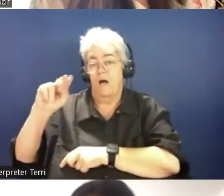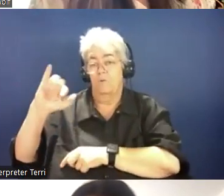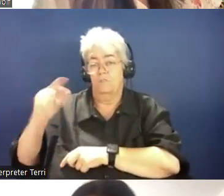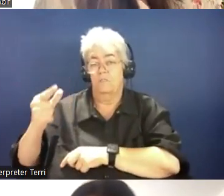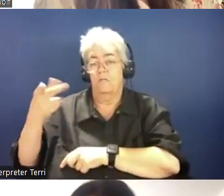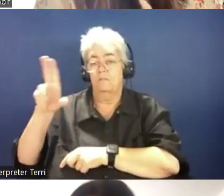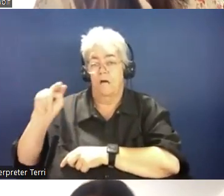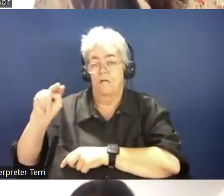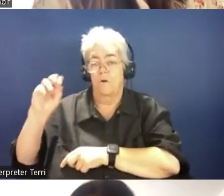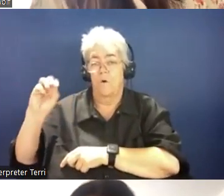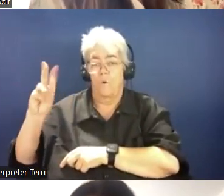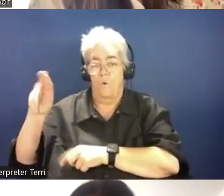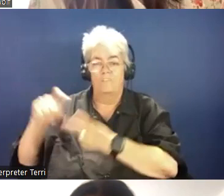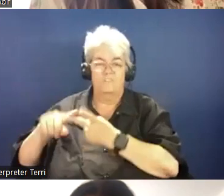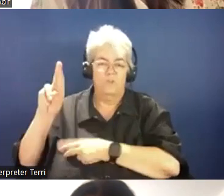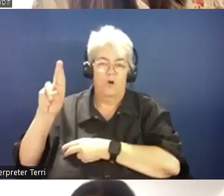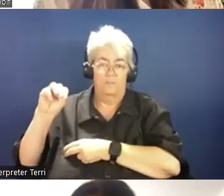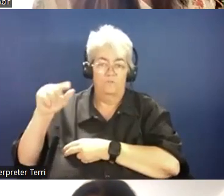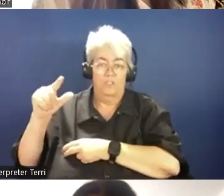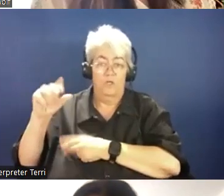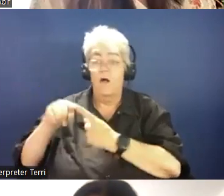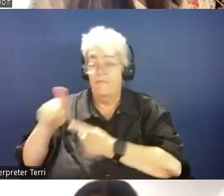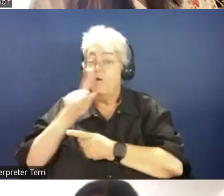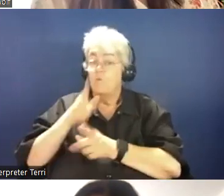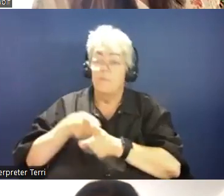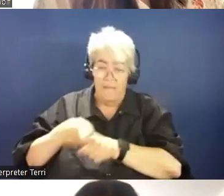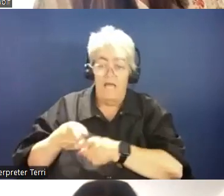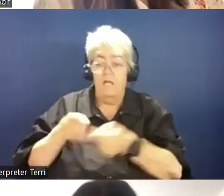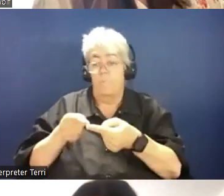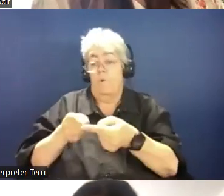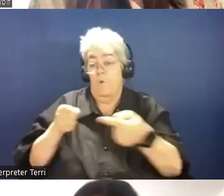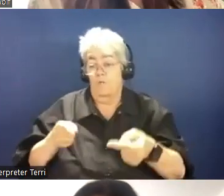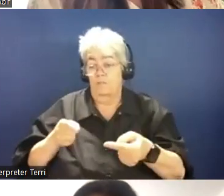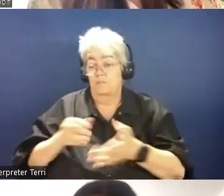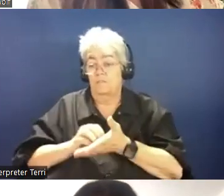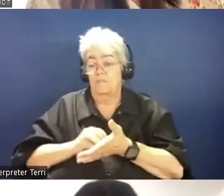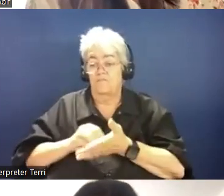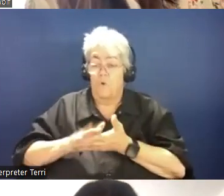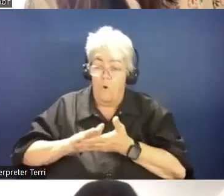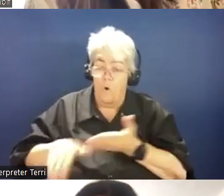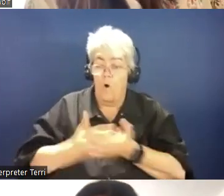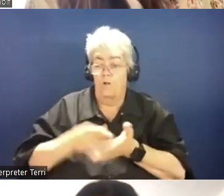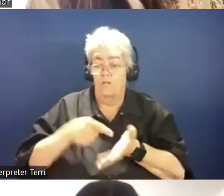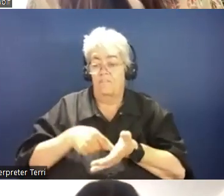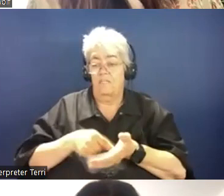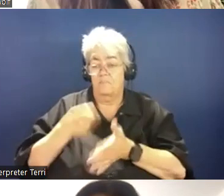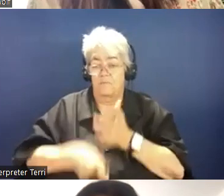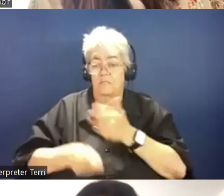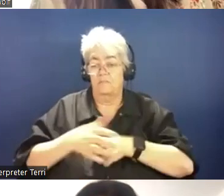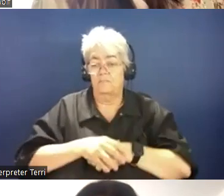Which were the main opponents in this, in all these bills. The bill raised the